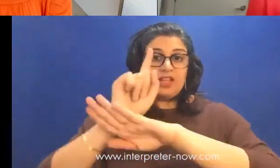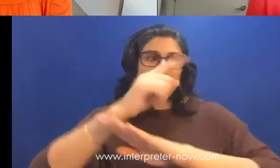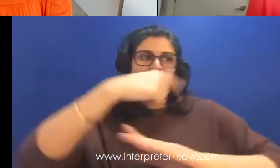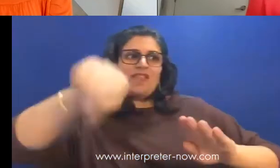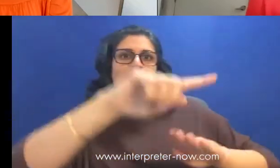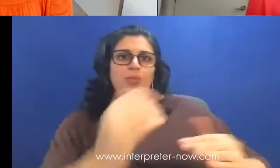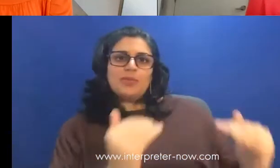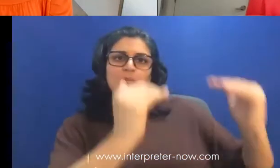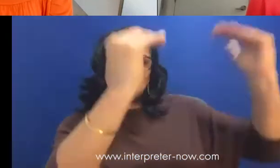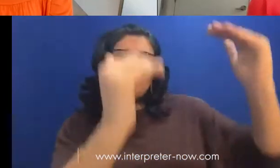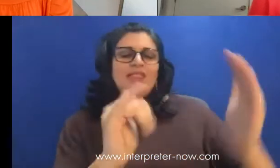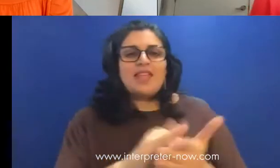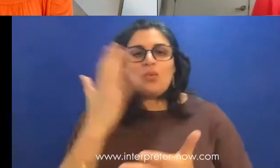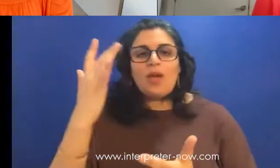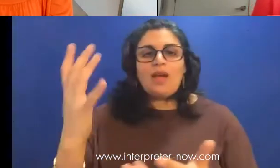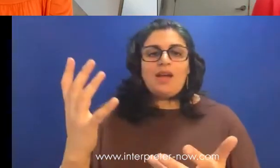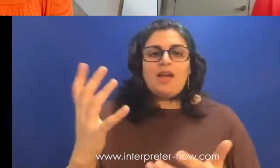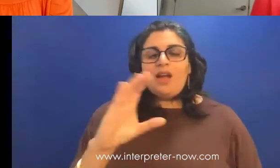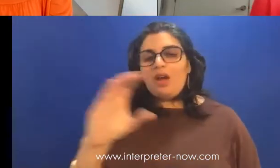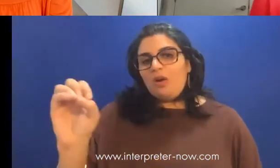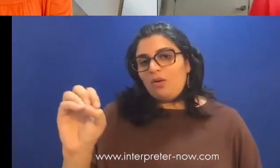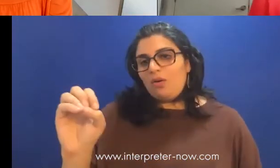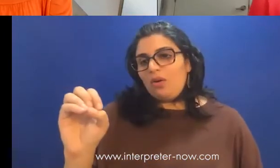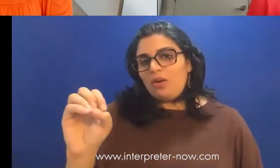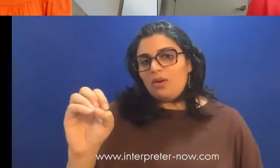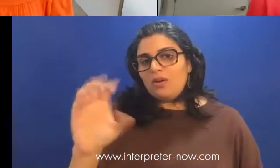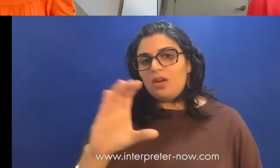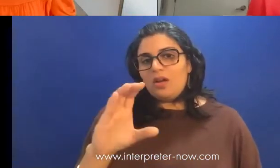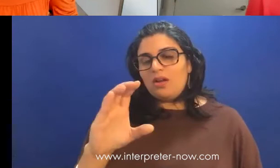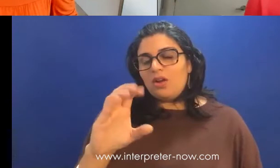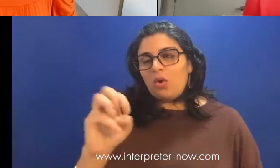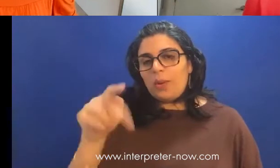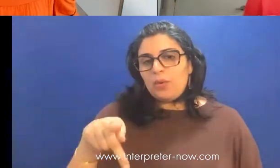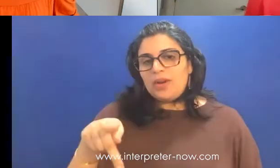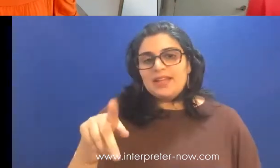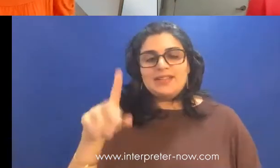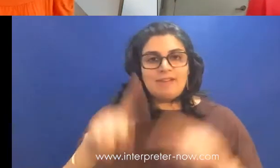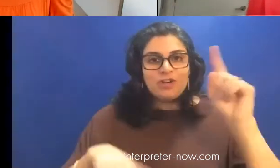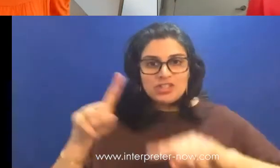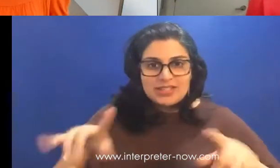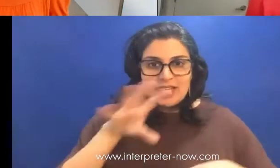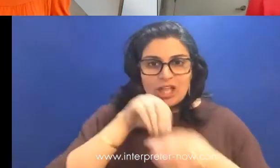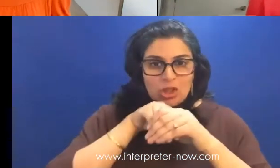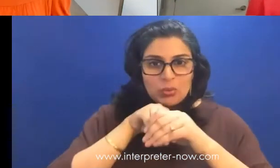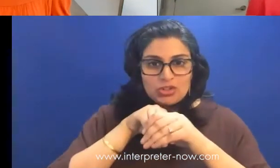That's why we find that a lot of corporate diversity and inclusion efforts still have a long way to go to include everyone.